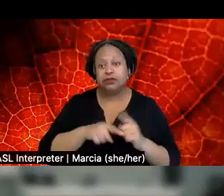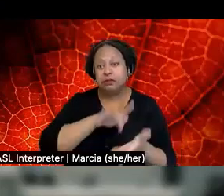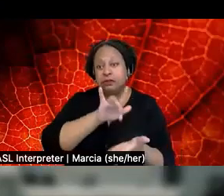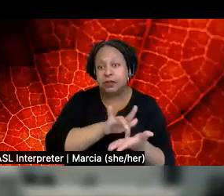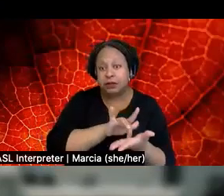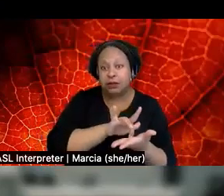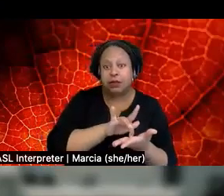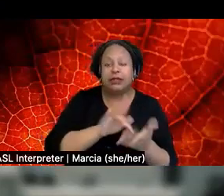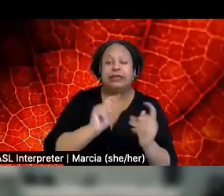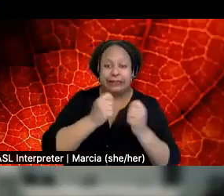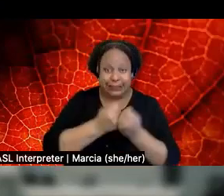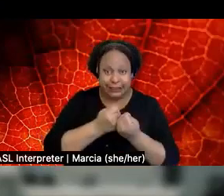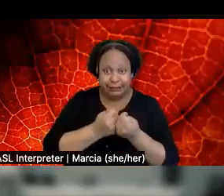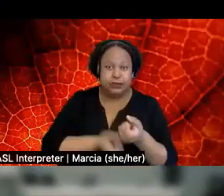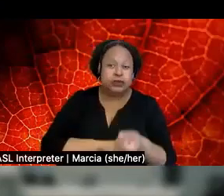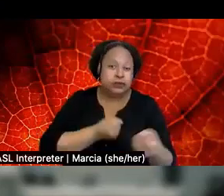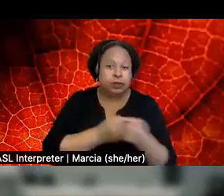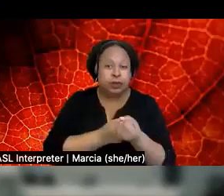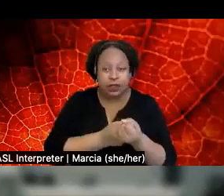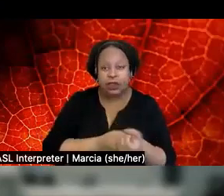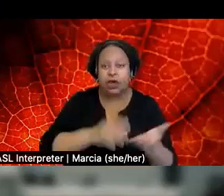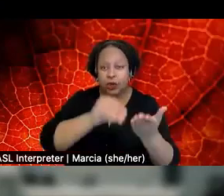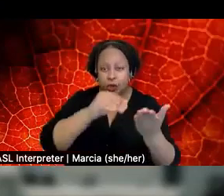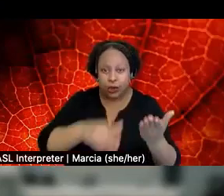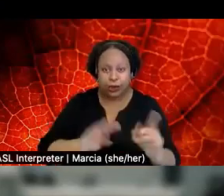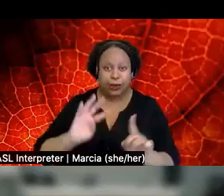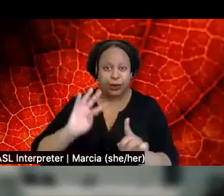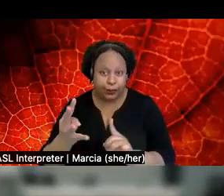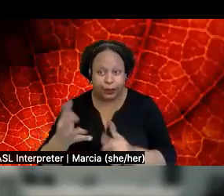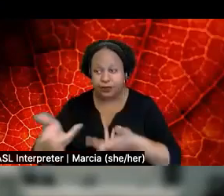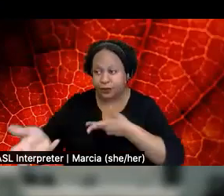team supporting the learner so we can lead us with the program in terms of how to implement.